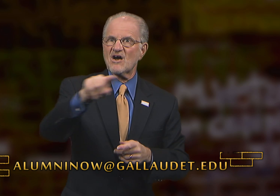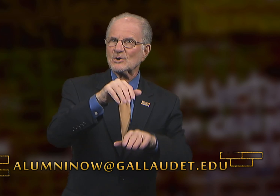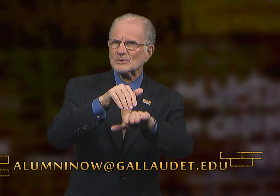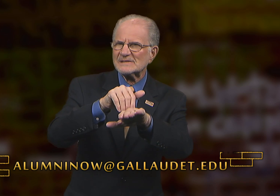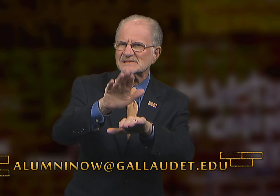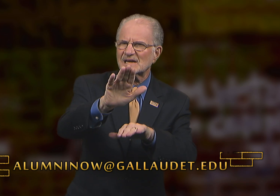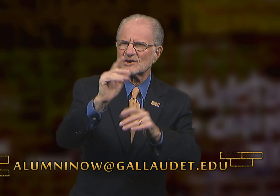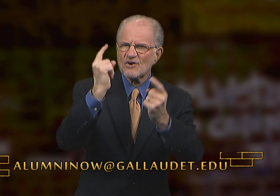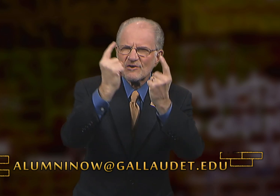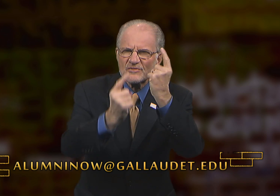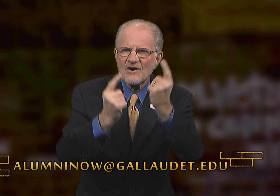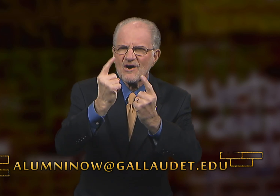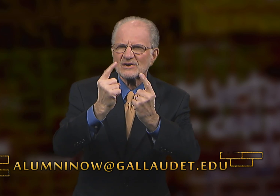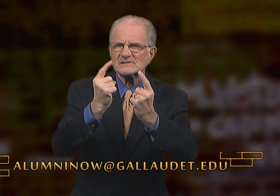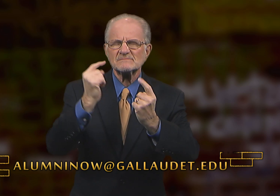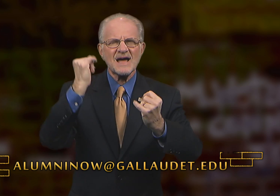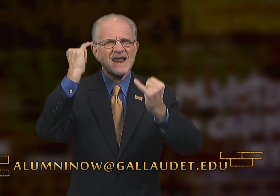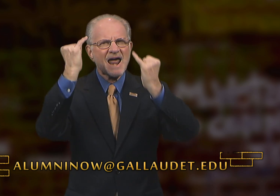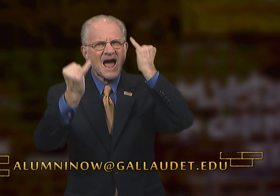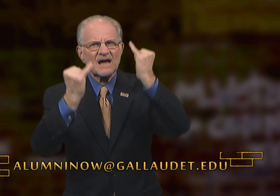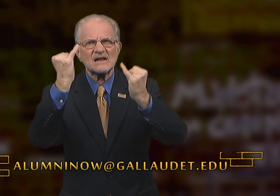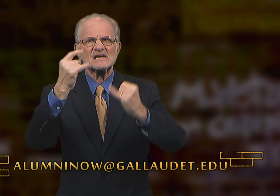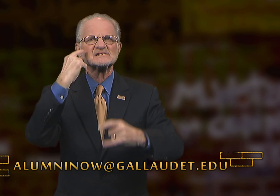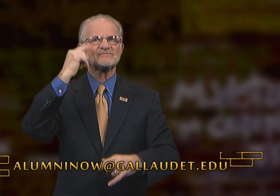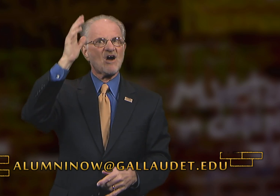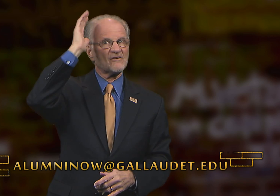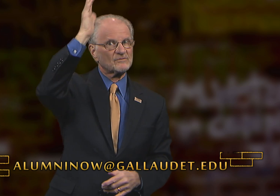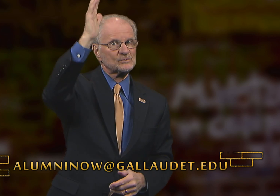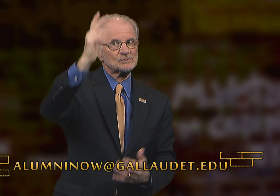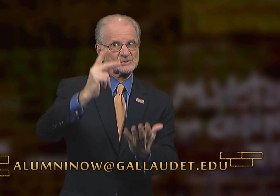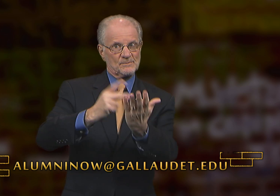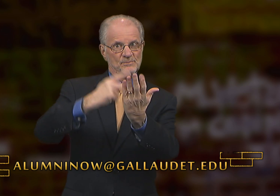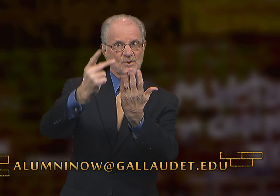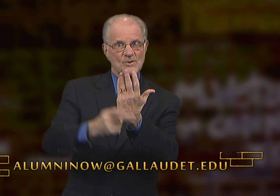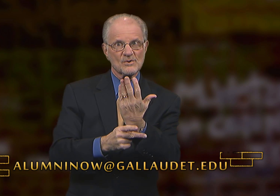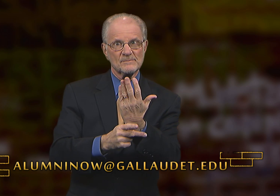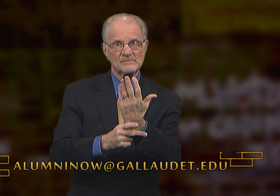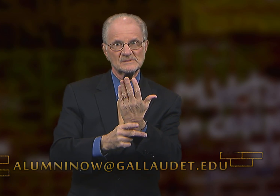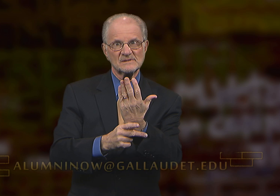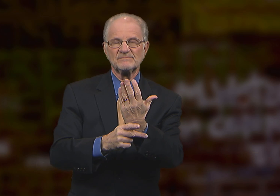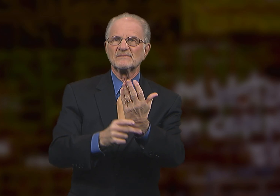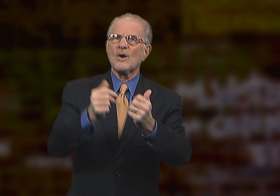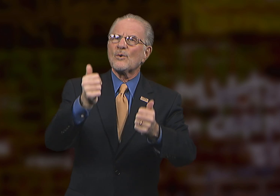and ideas for future programs.